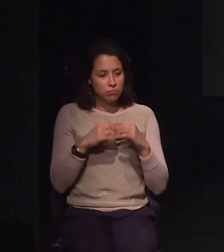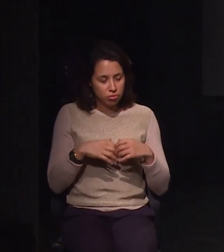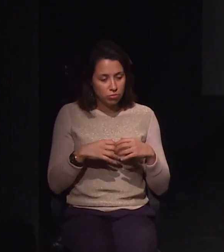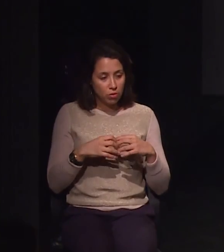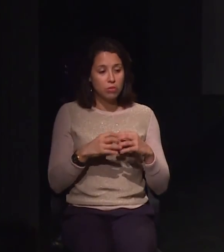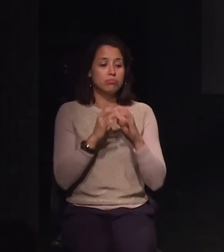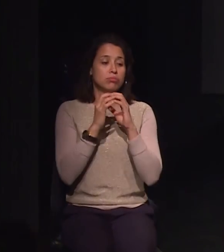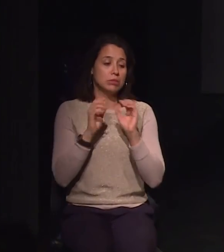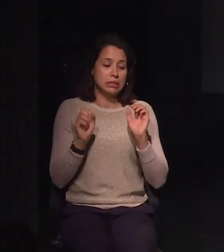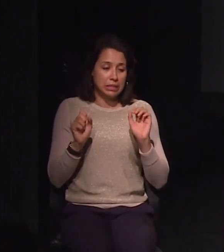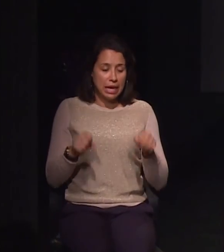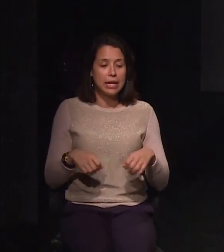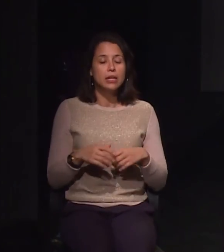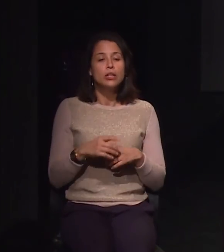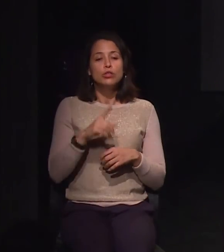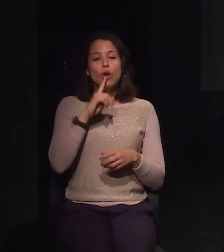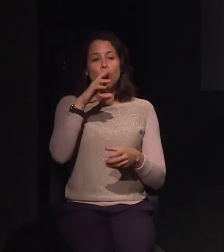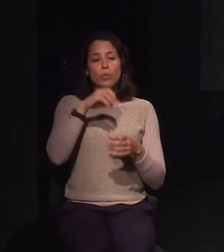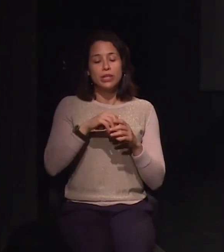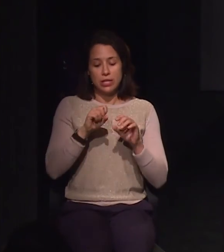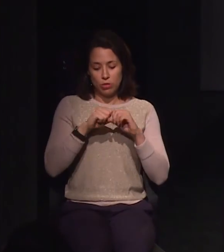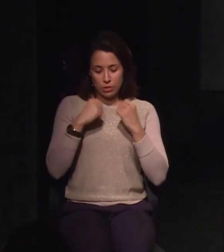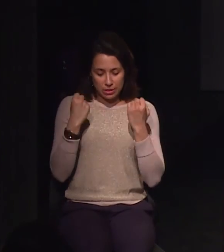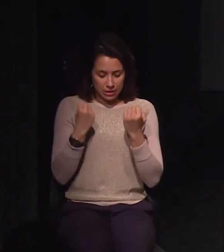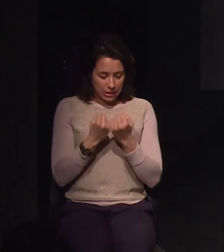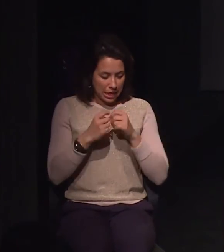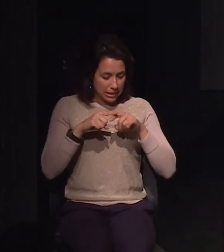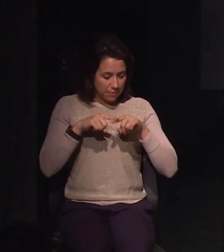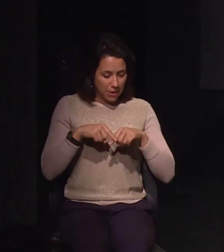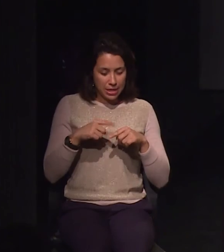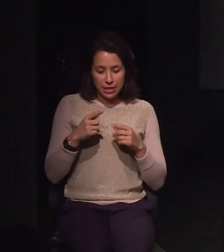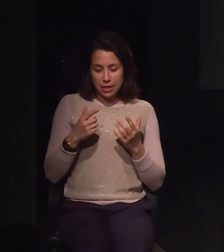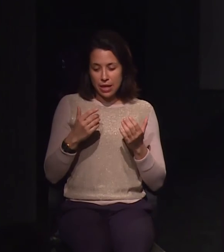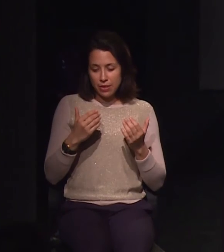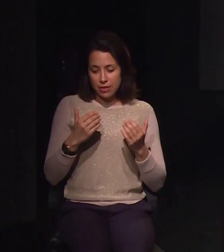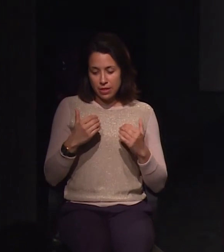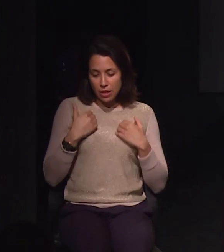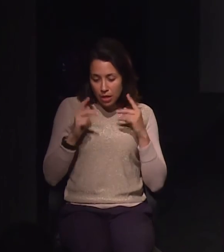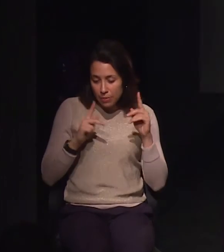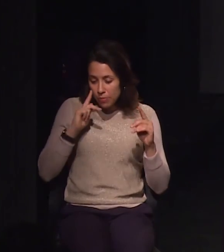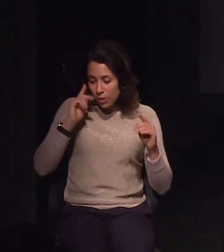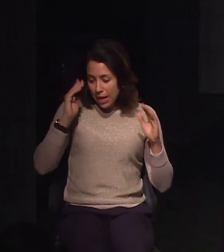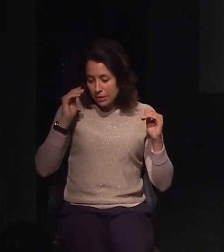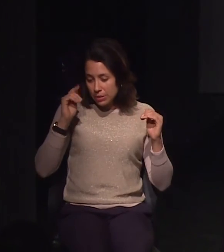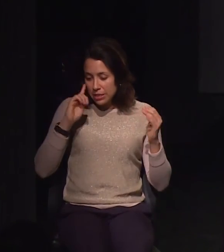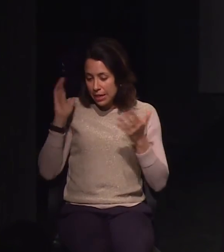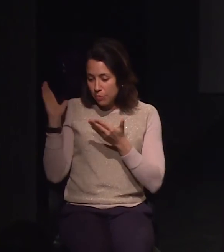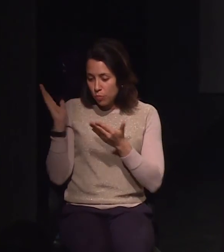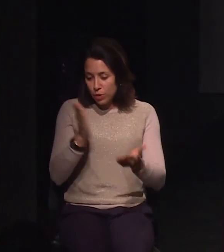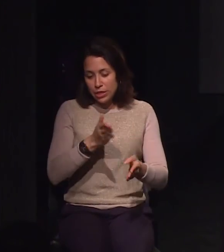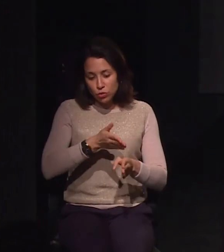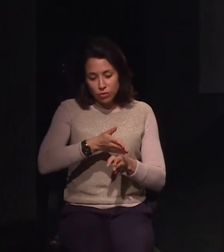depending on the expectations young people come into the field with, it can atrophy.